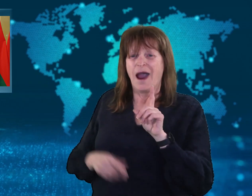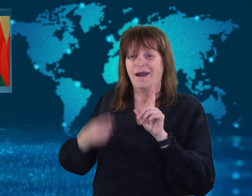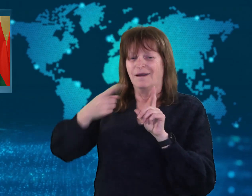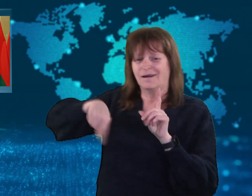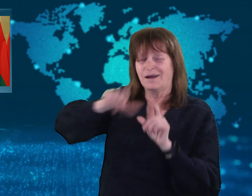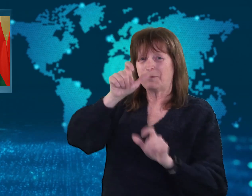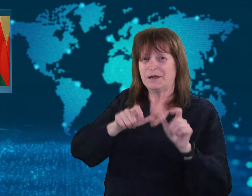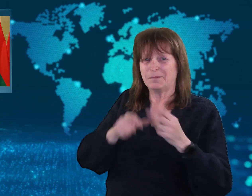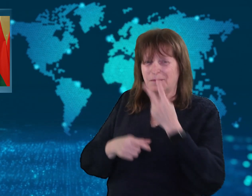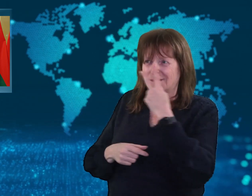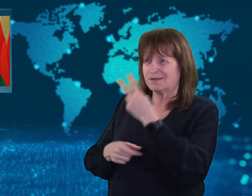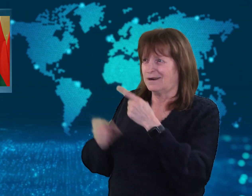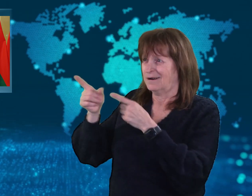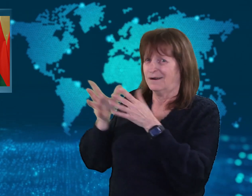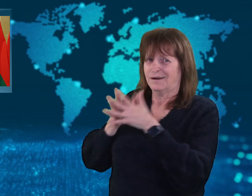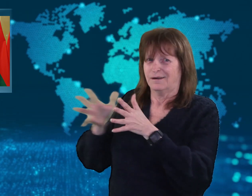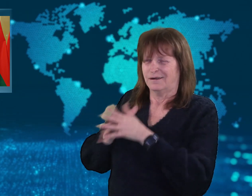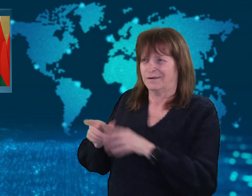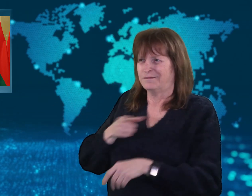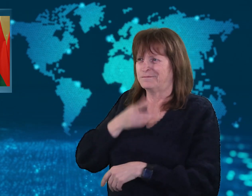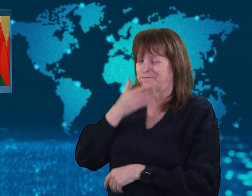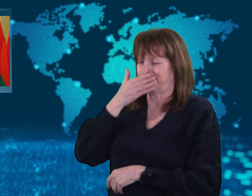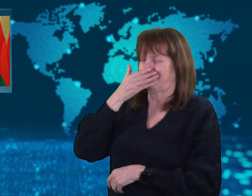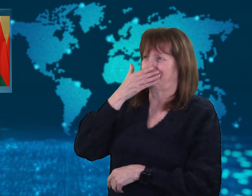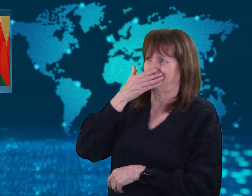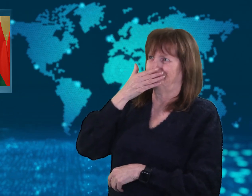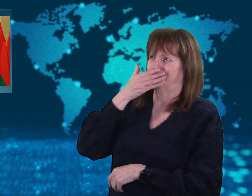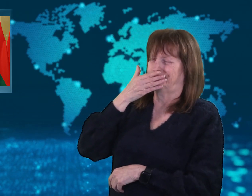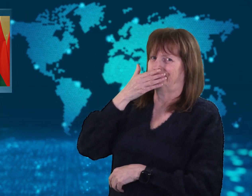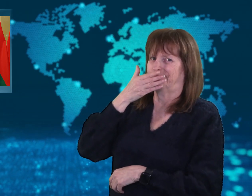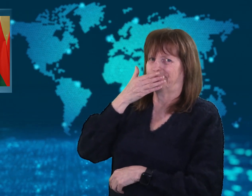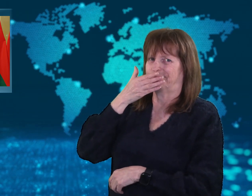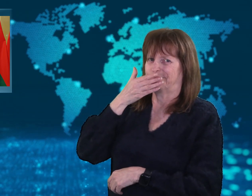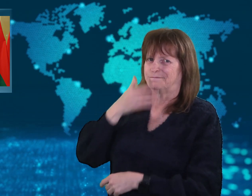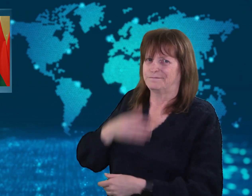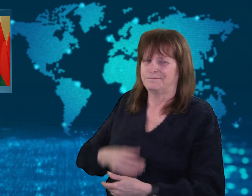but he was met with laughter.